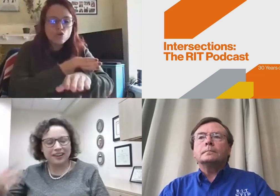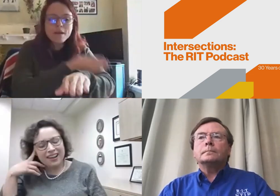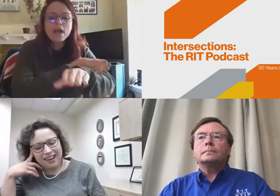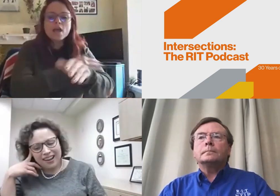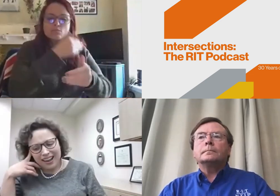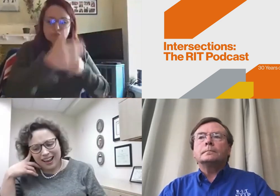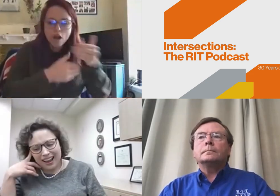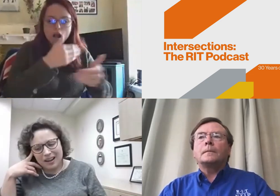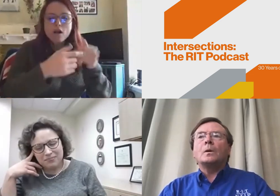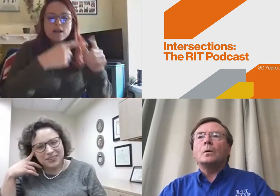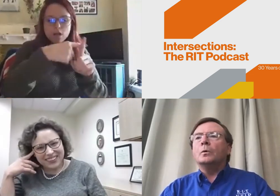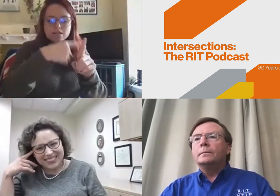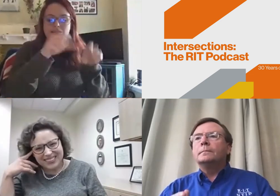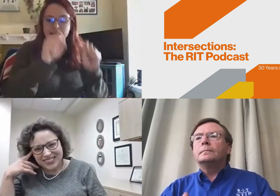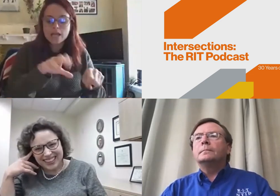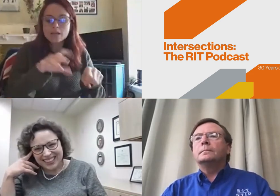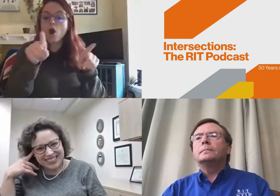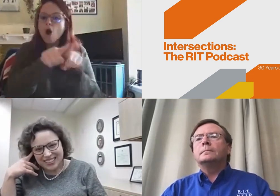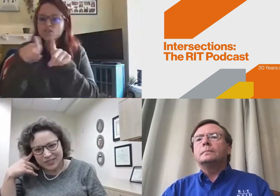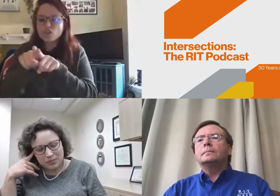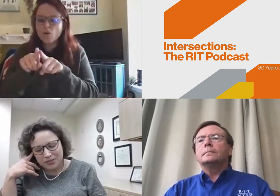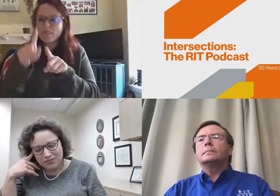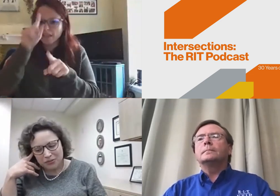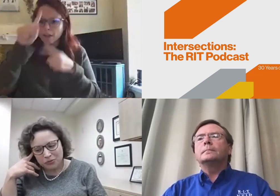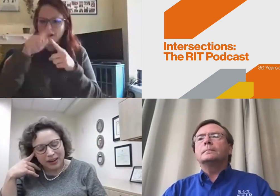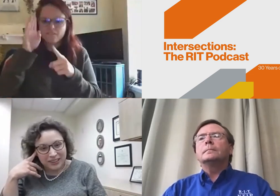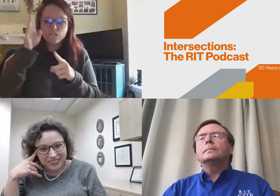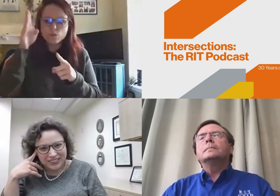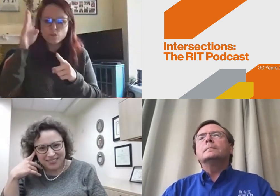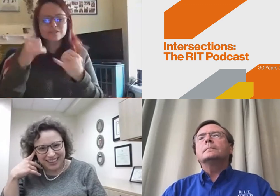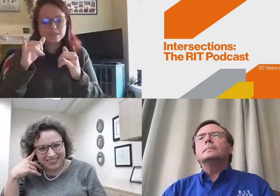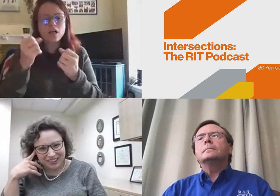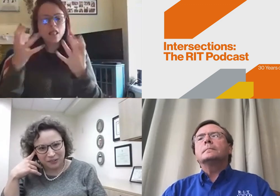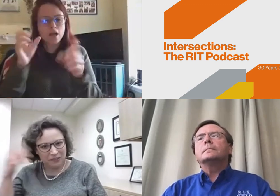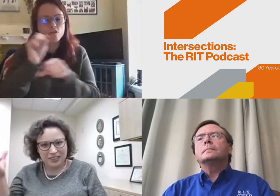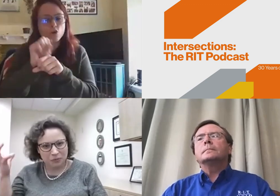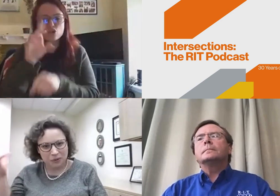I'm curious what you think, just in terms of where we do have yet to go.